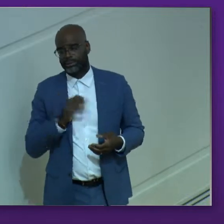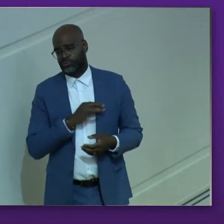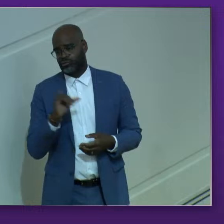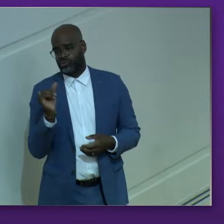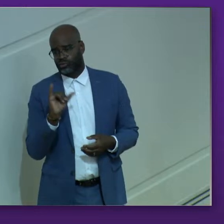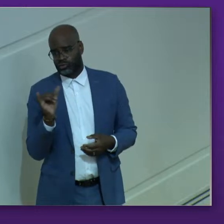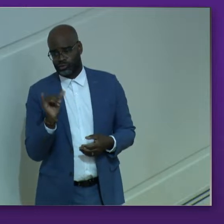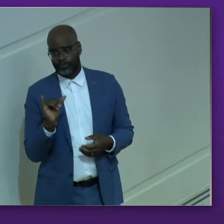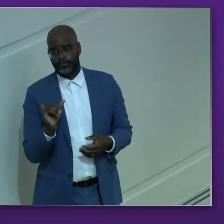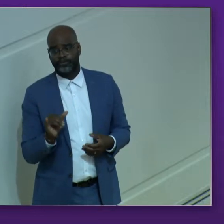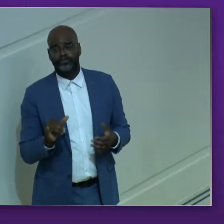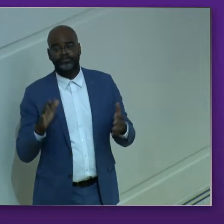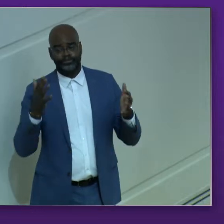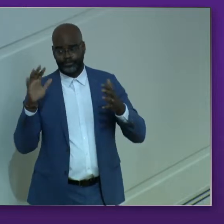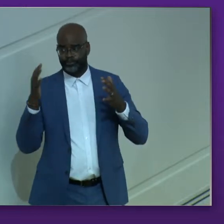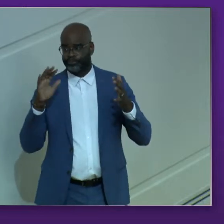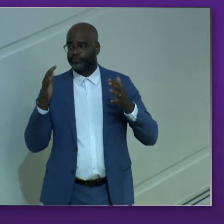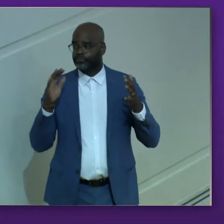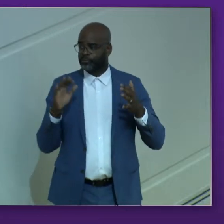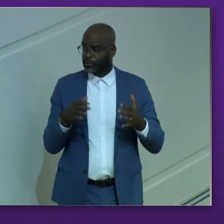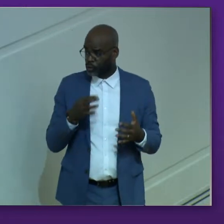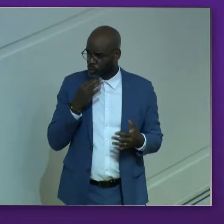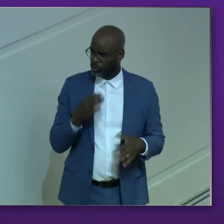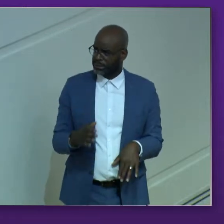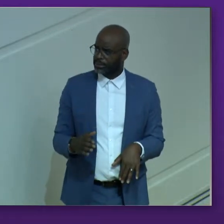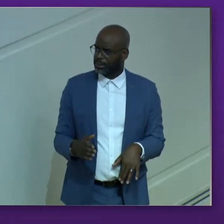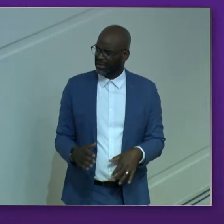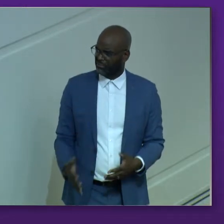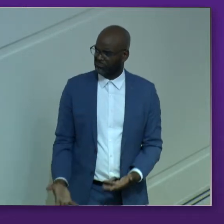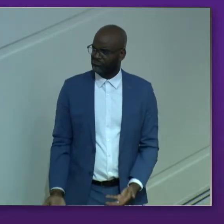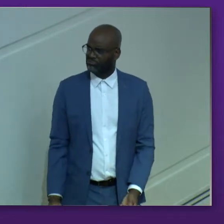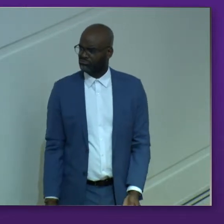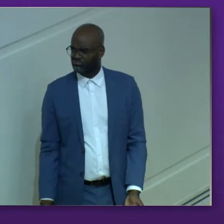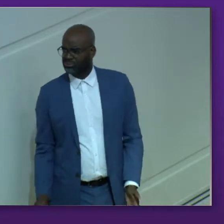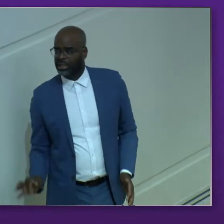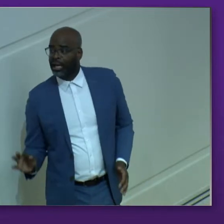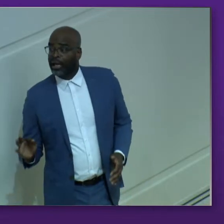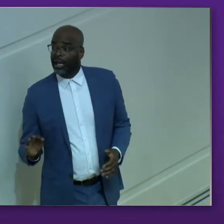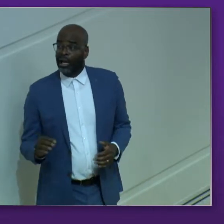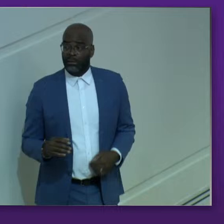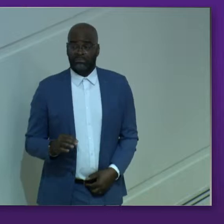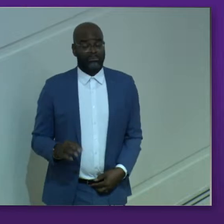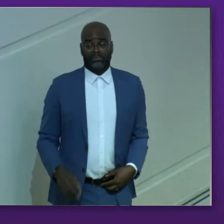COMMUNITY MEMBERS AND HOPEFULLY INCREASE VOTING OF OUR STUDENTS